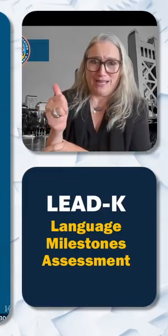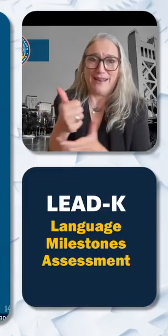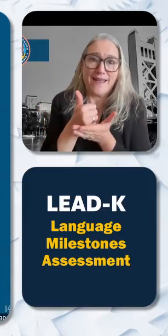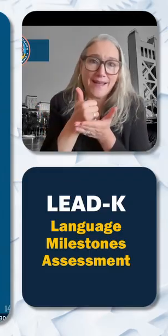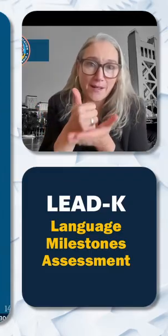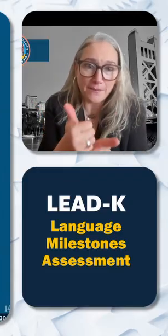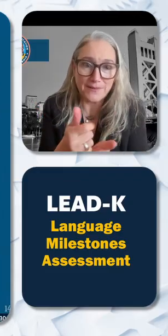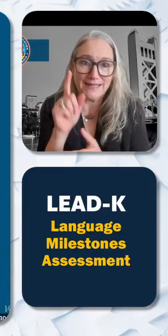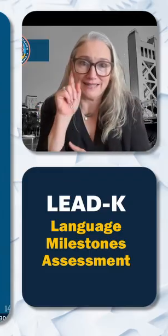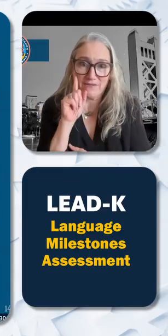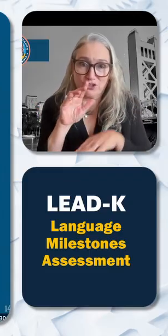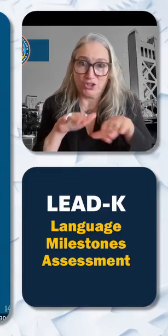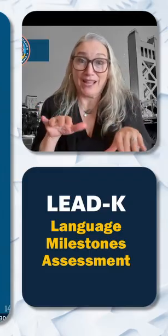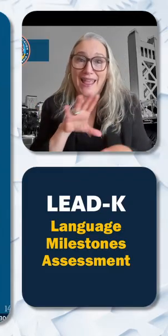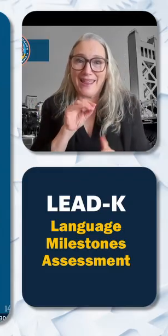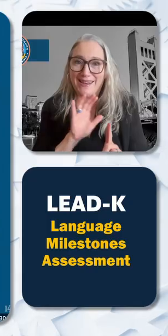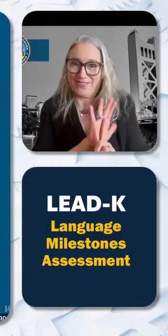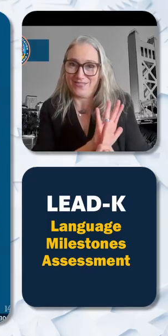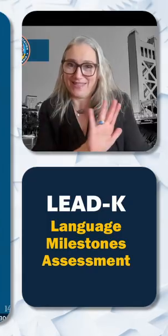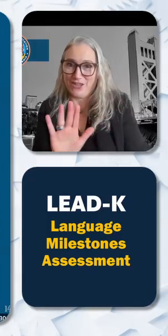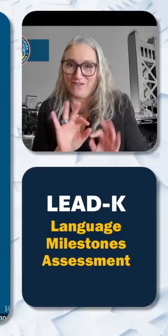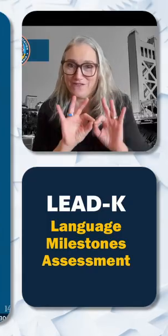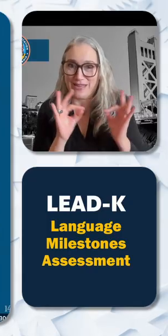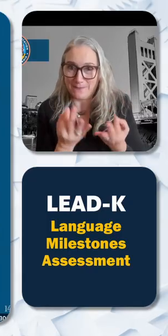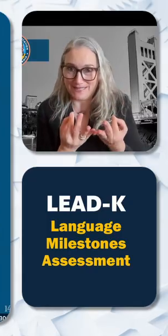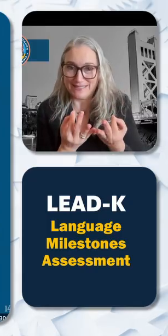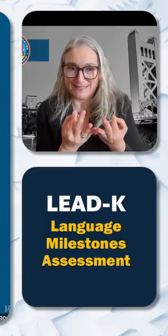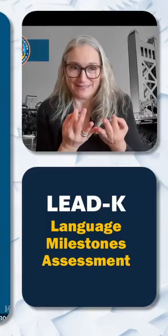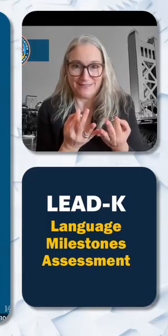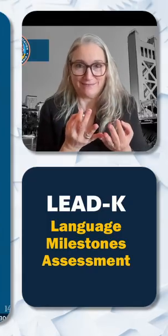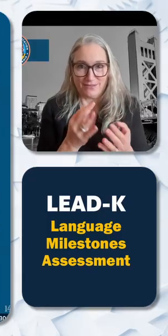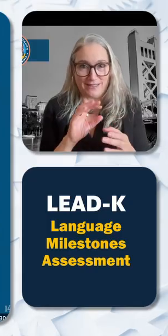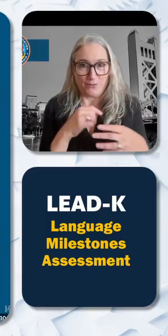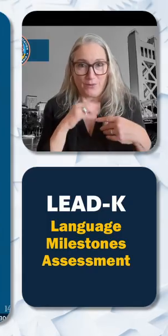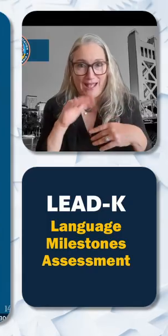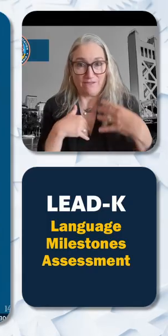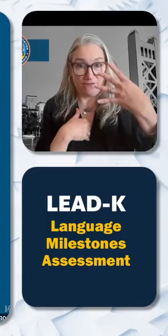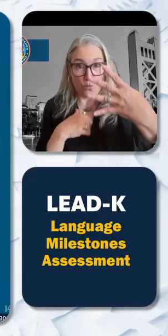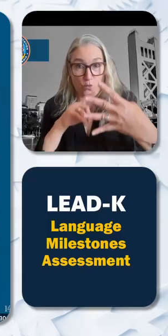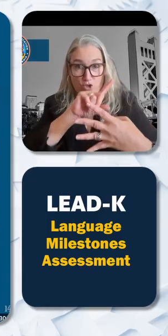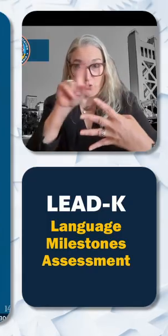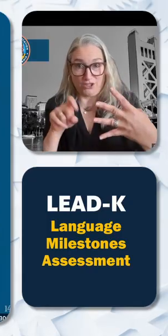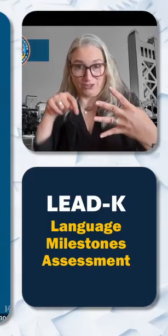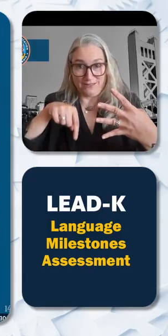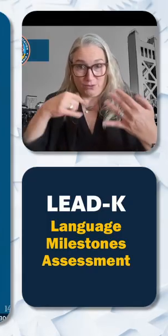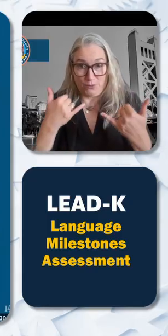So how does SB 210 help deaf children and their families?